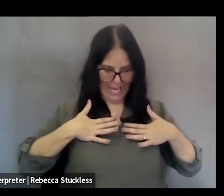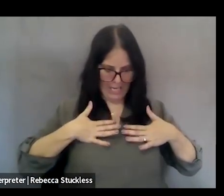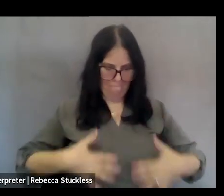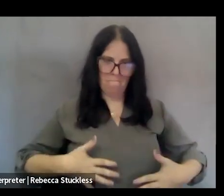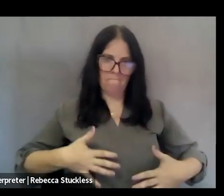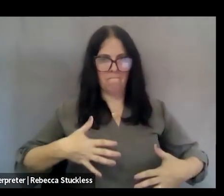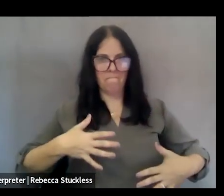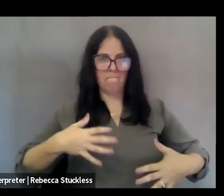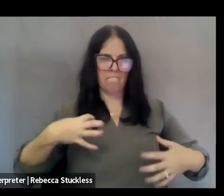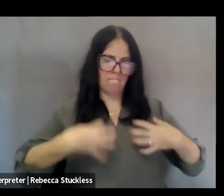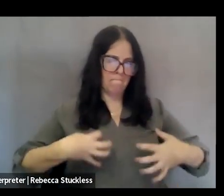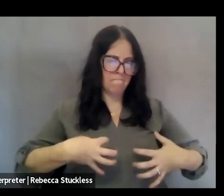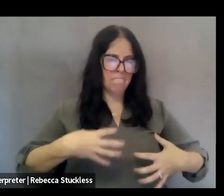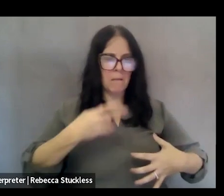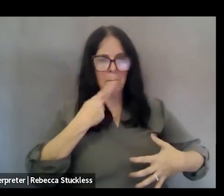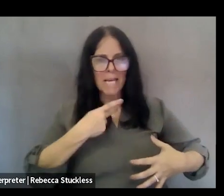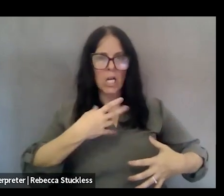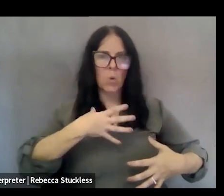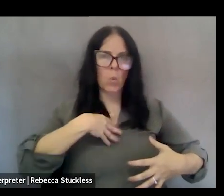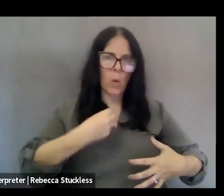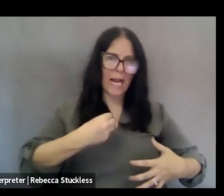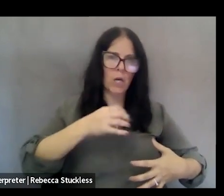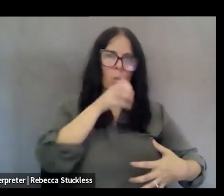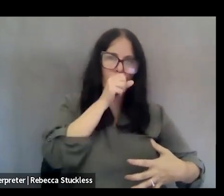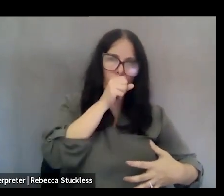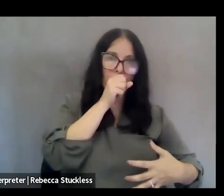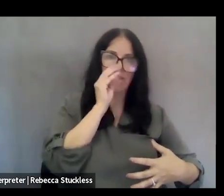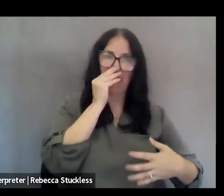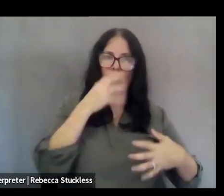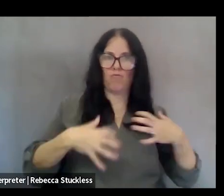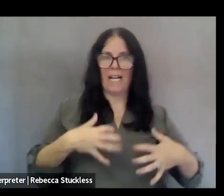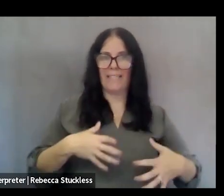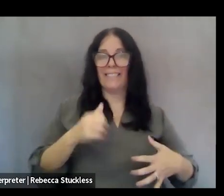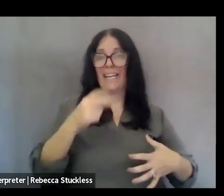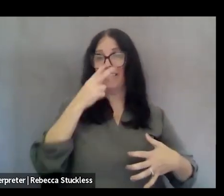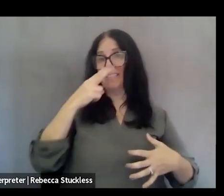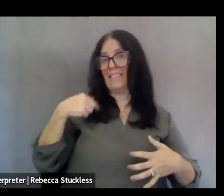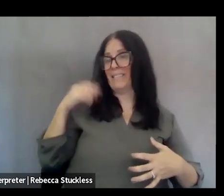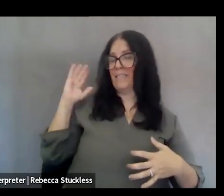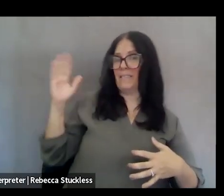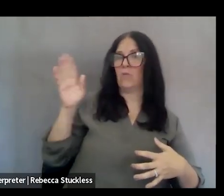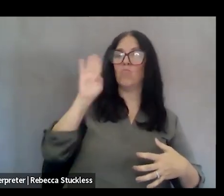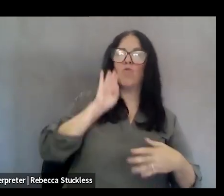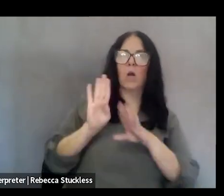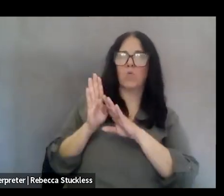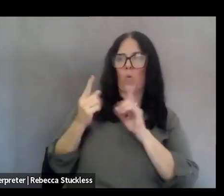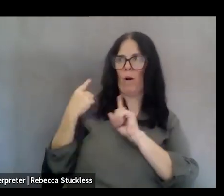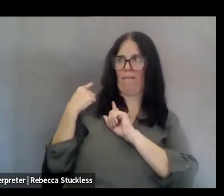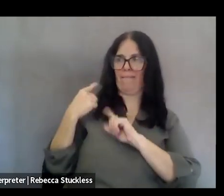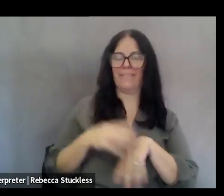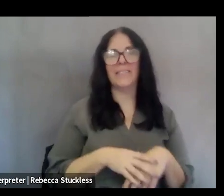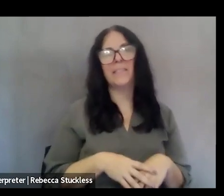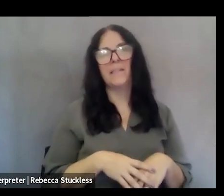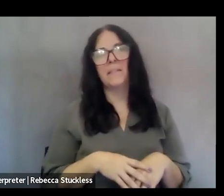and white and orange flower dress and you can see me in front of a brown door. I am really